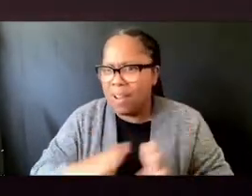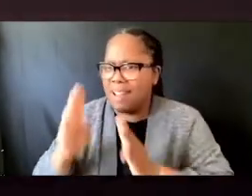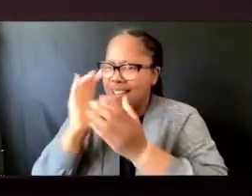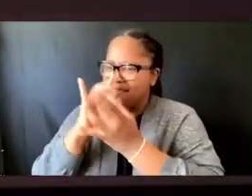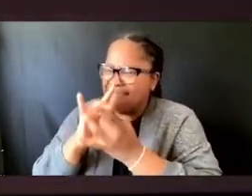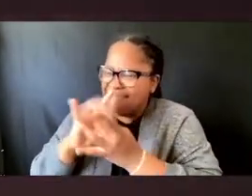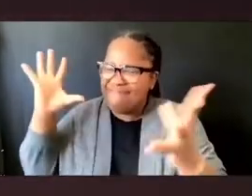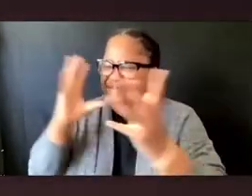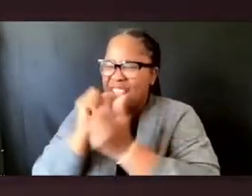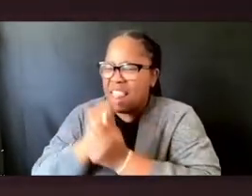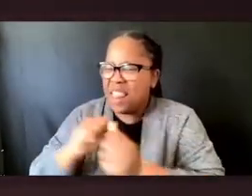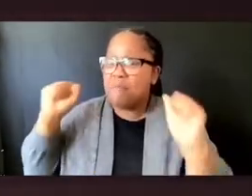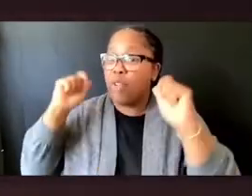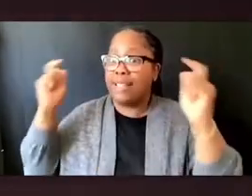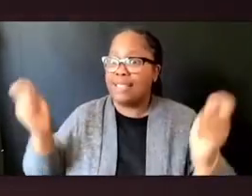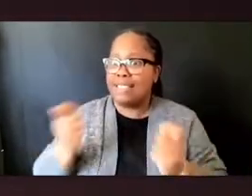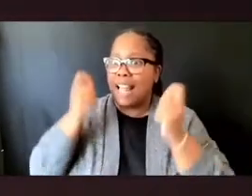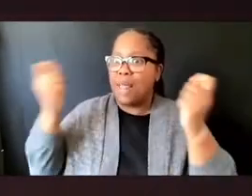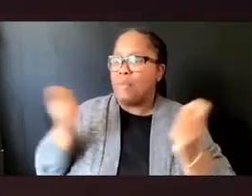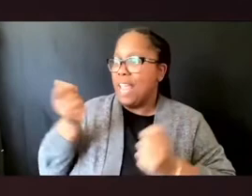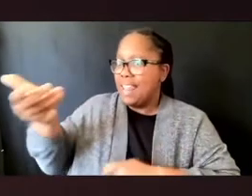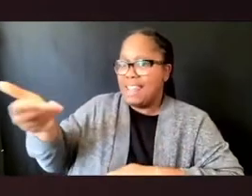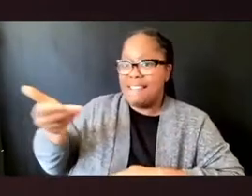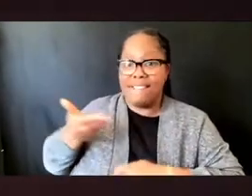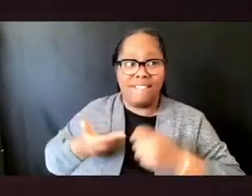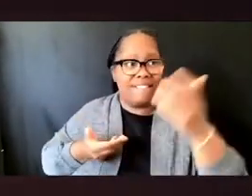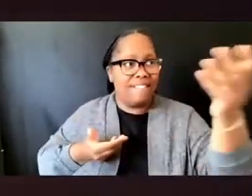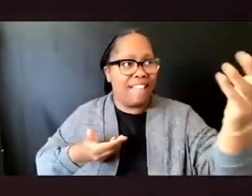liberate, celebrate, and invite the winds of change.